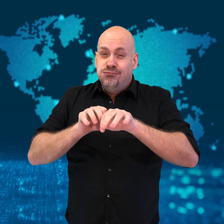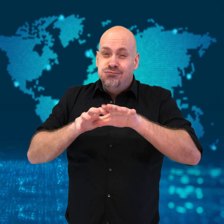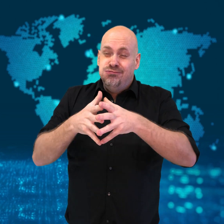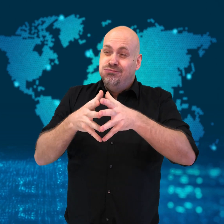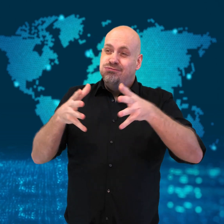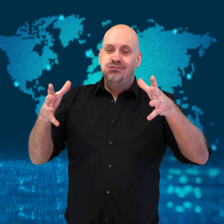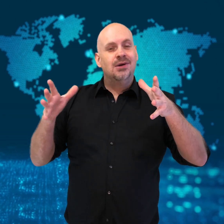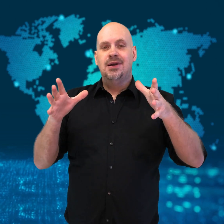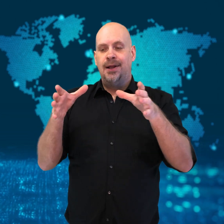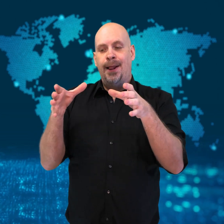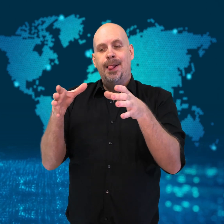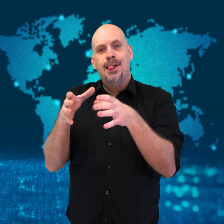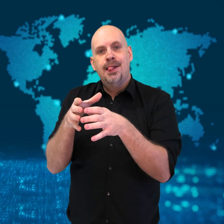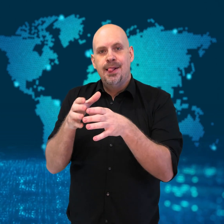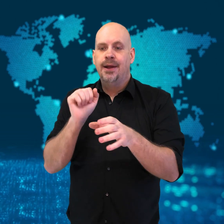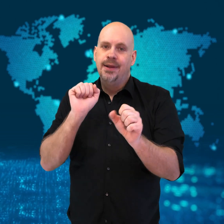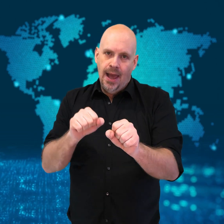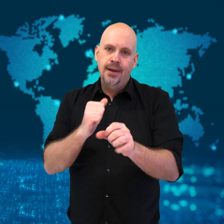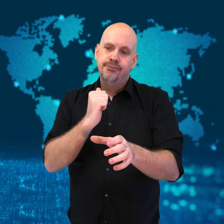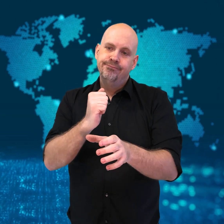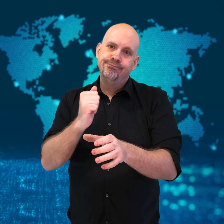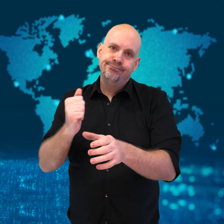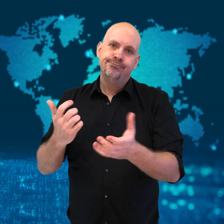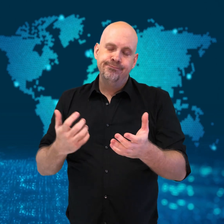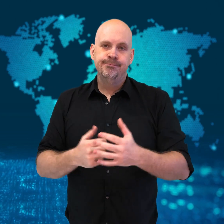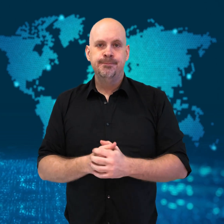of their populations.